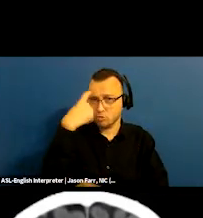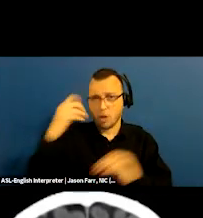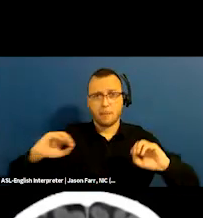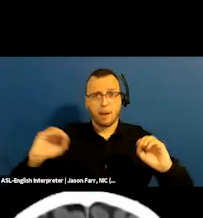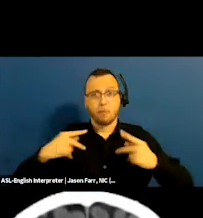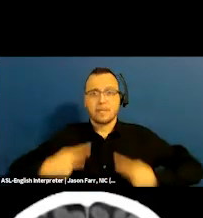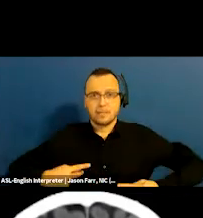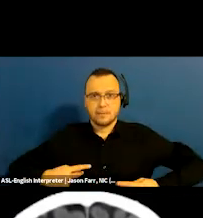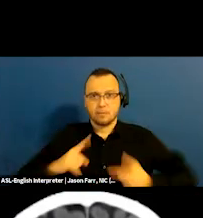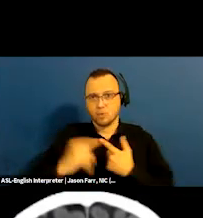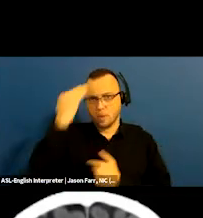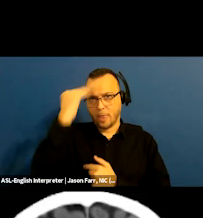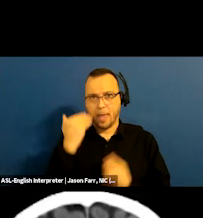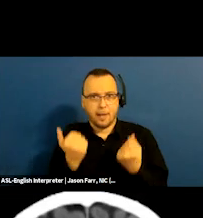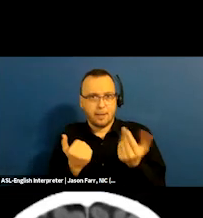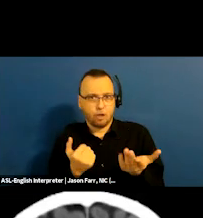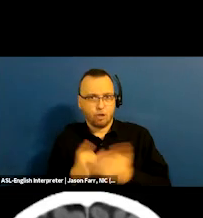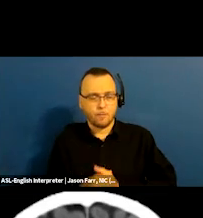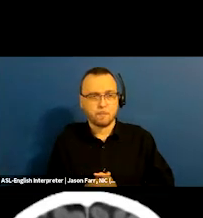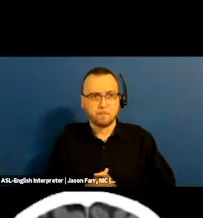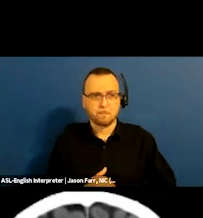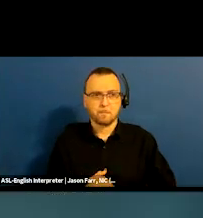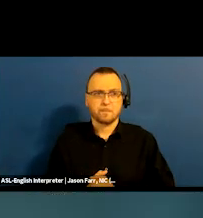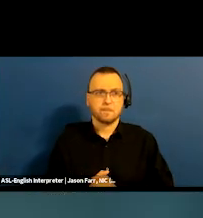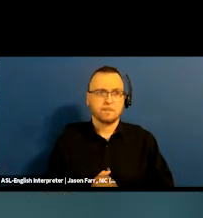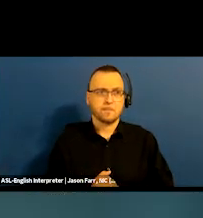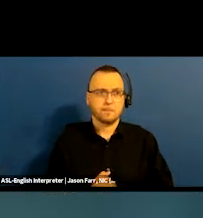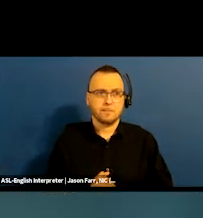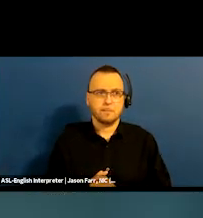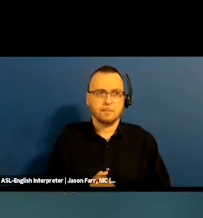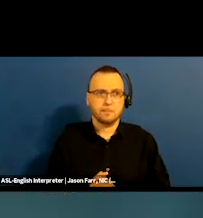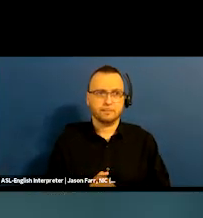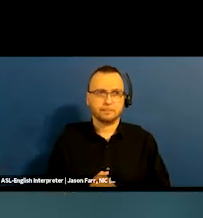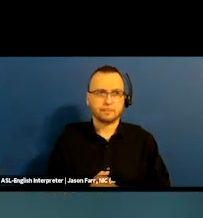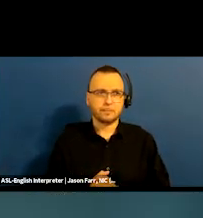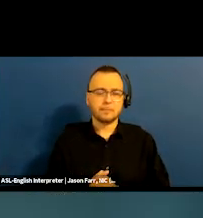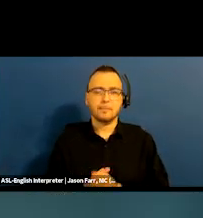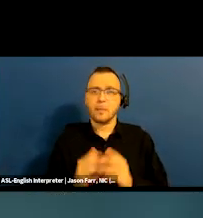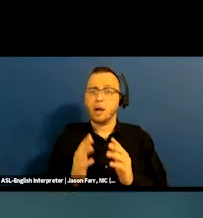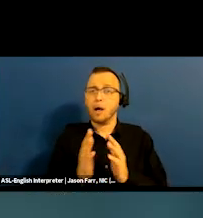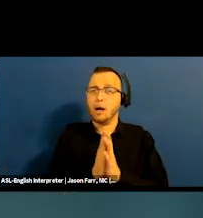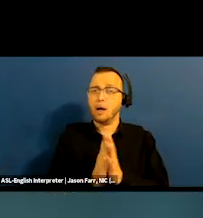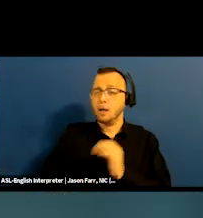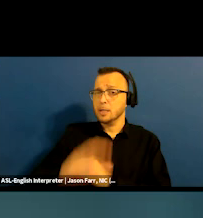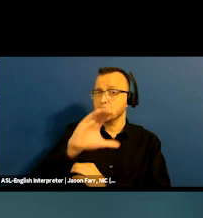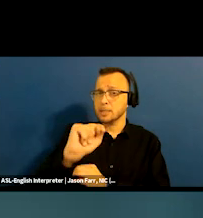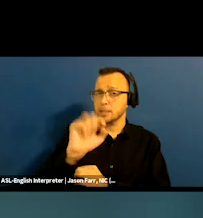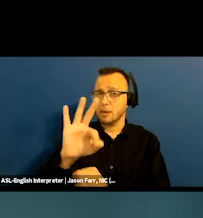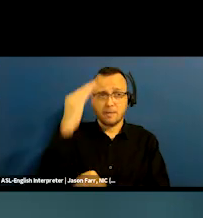And this CT scan is absolutely normal, as a matter of fact. If you remember the other one, you saw all that white stuff that was bleeding.